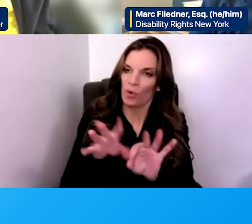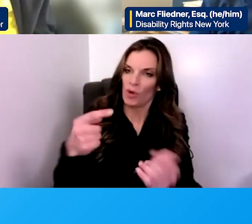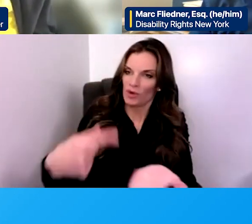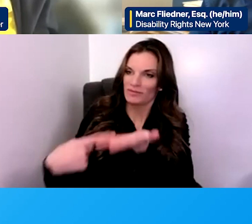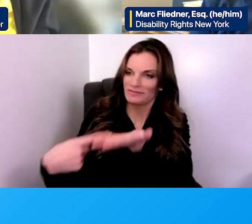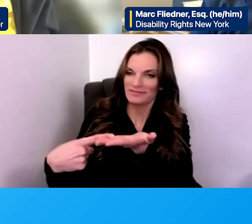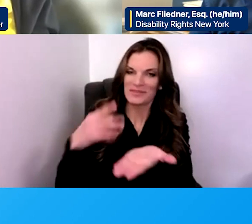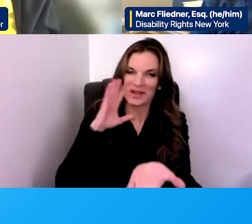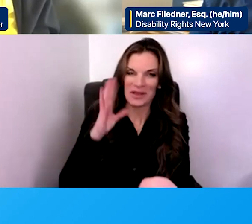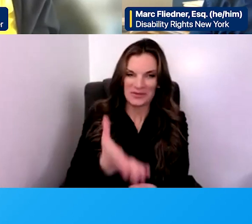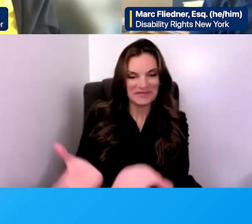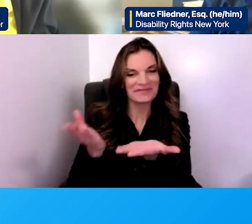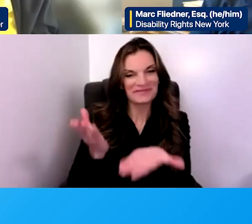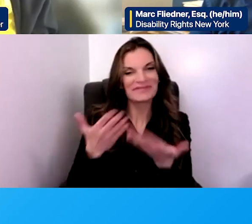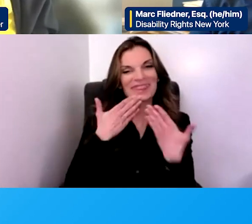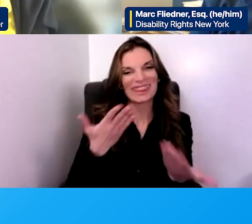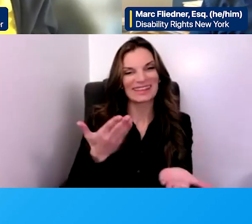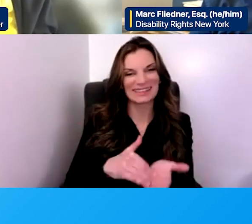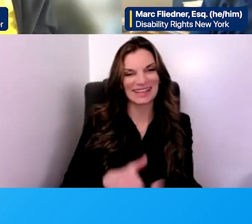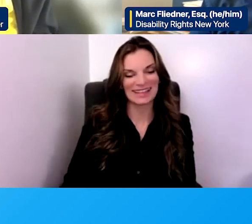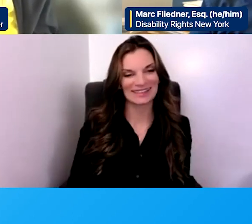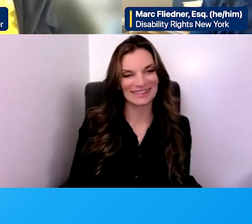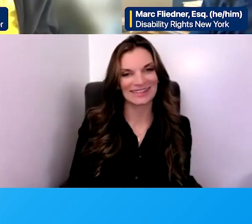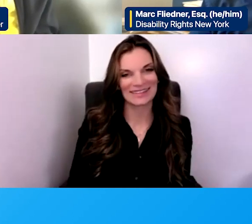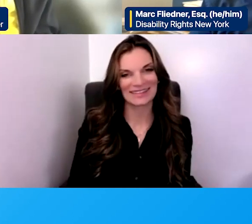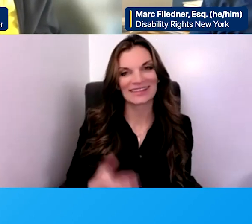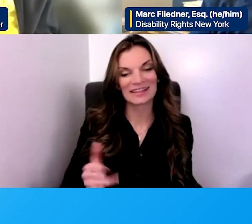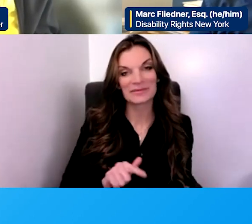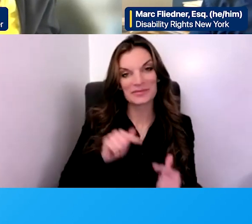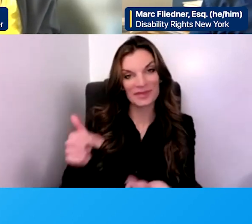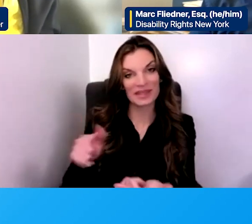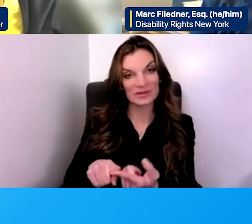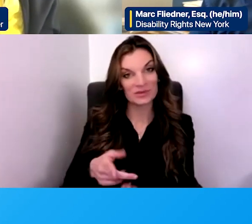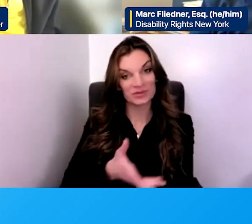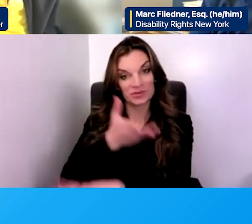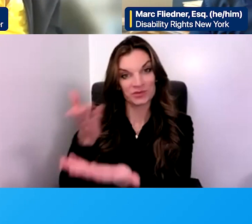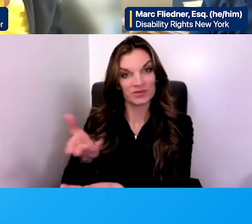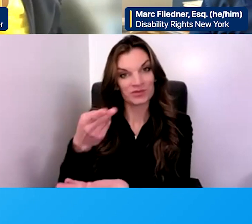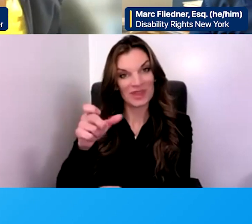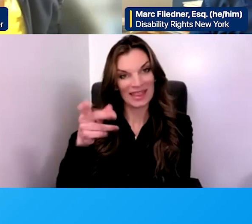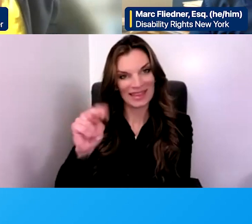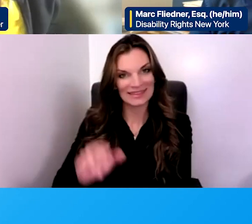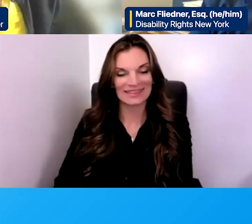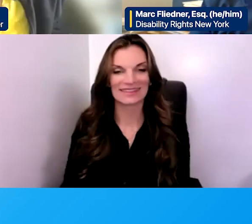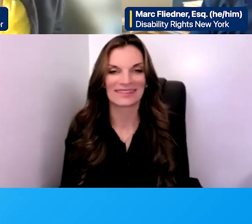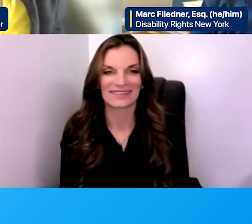playing movie. But thanks again. And back to you, Helen.